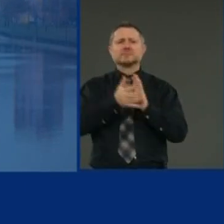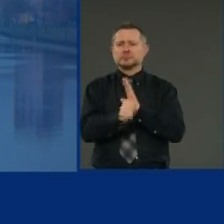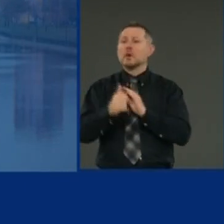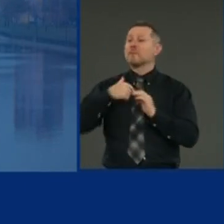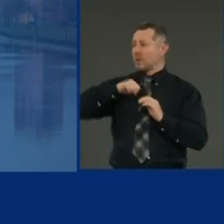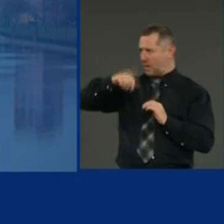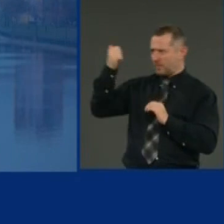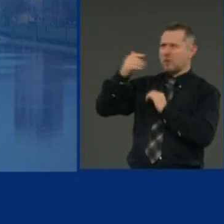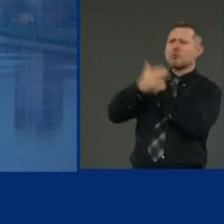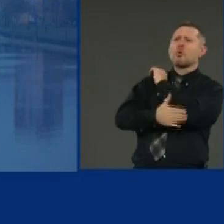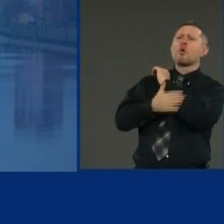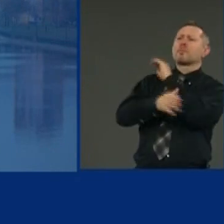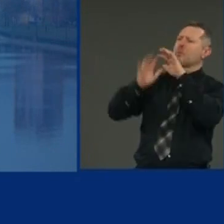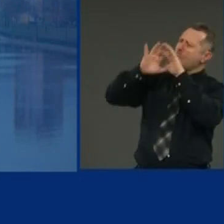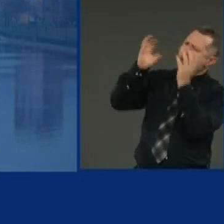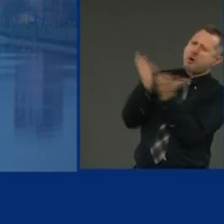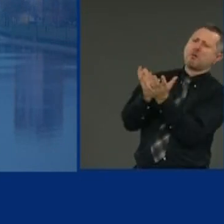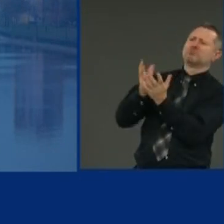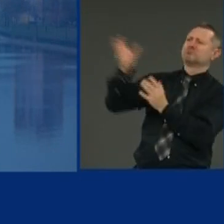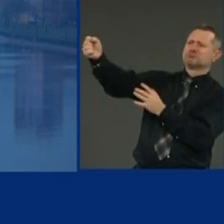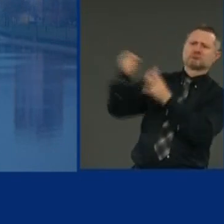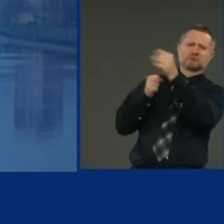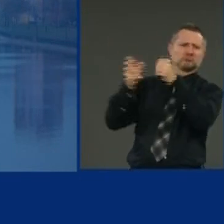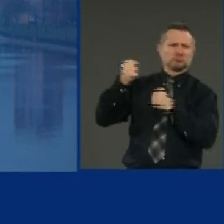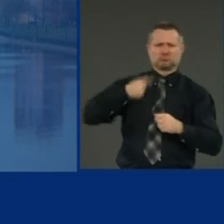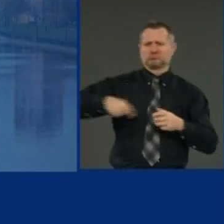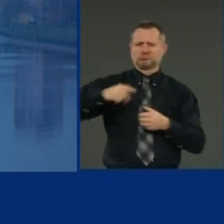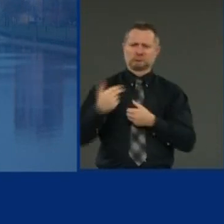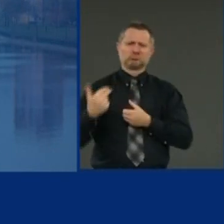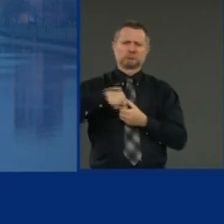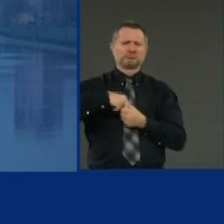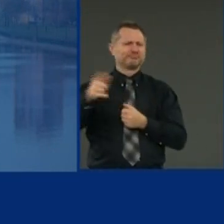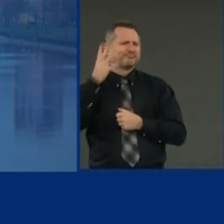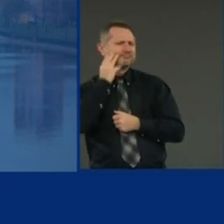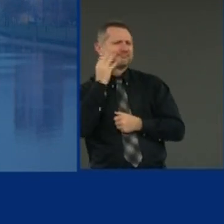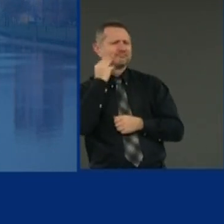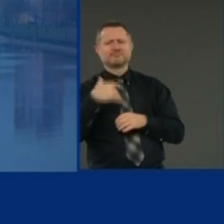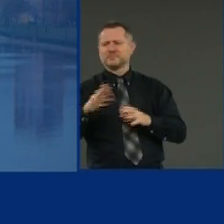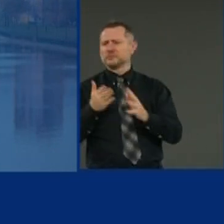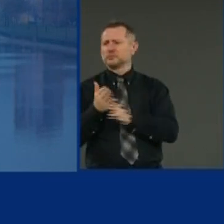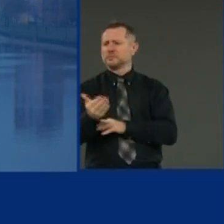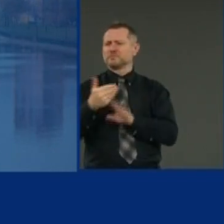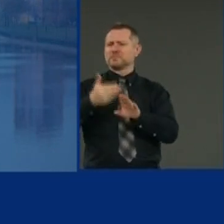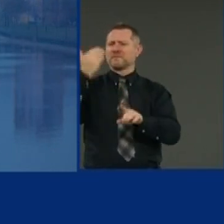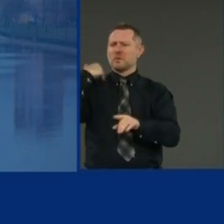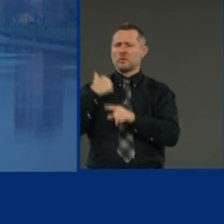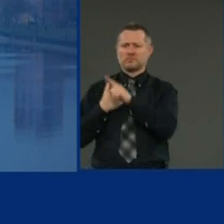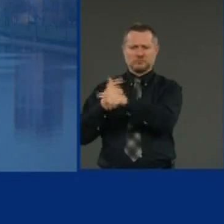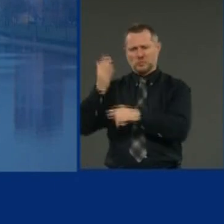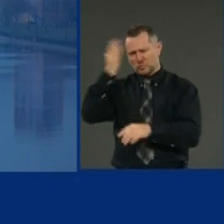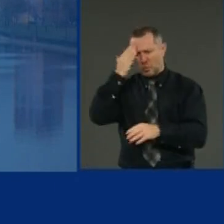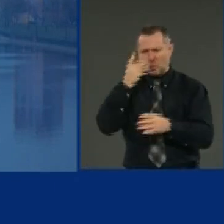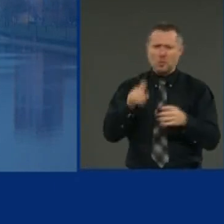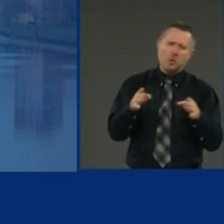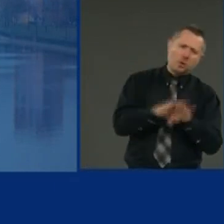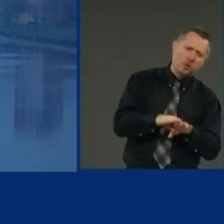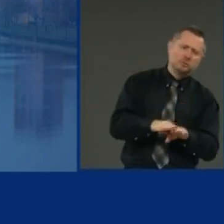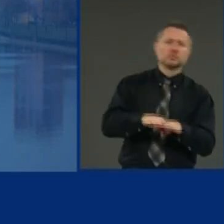WE GO TO GLOBAL EXPERT WHOSE HAVE DONE THIS IN COUNTRIES AROUND AROUND THE WORLD HAVE MORE EXPERIENCE THAN WE DO